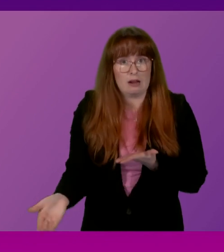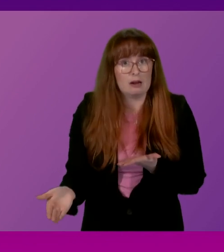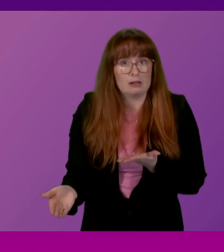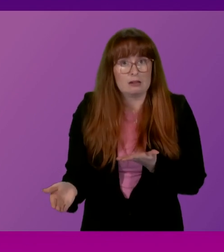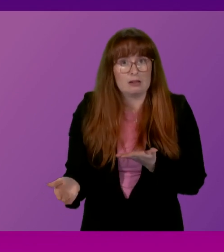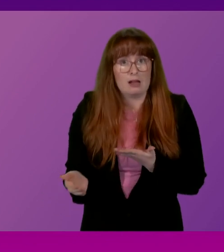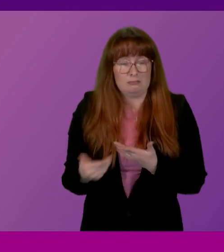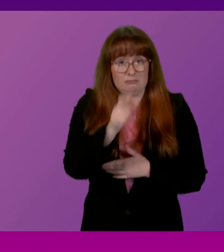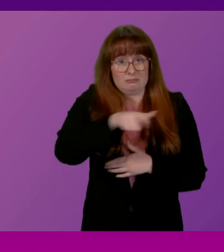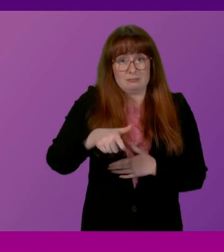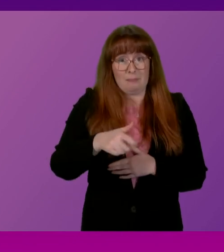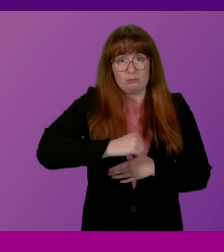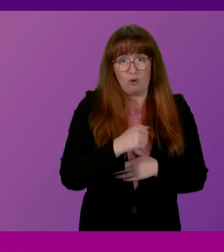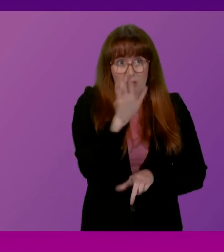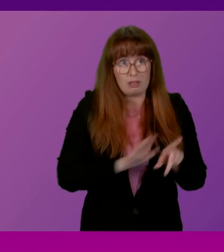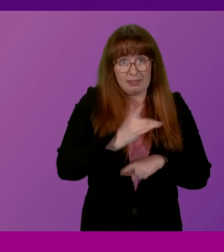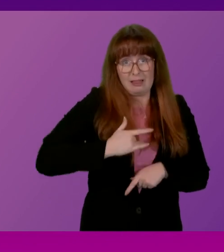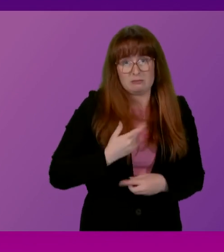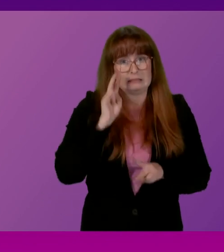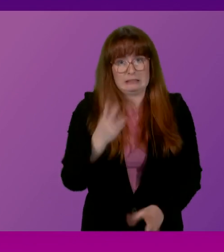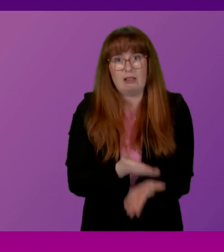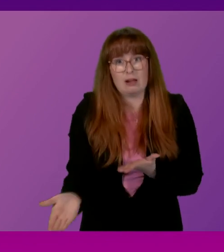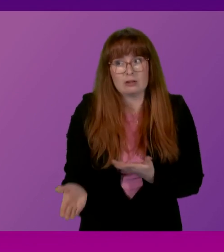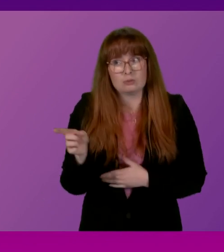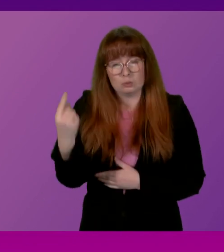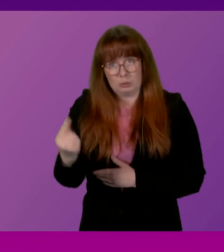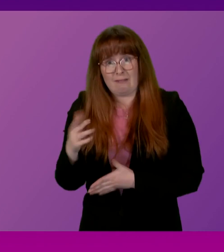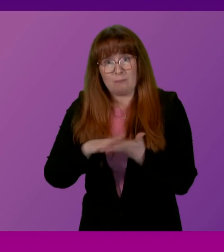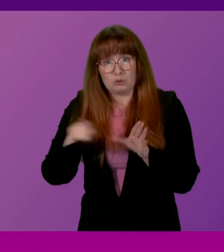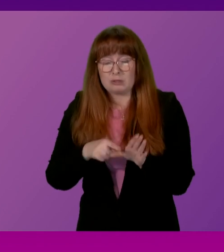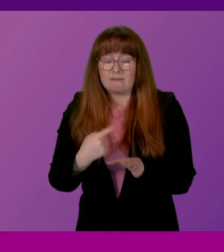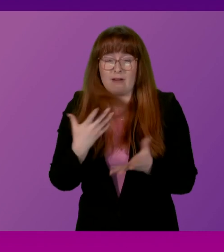Scotland can see it, so why can the First Minister not see that it is time for change?